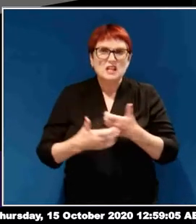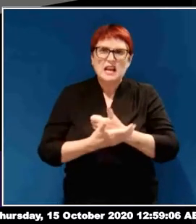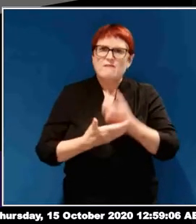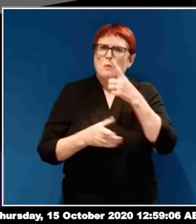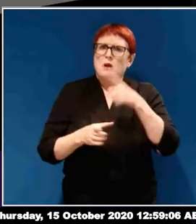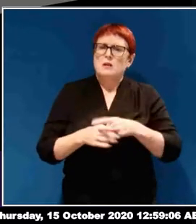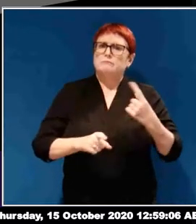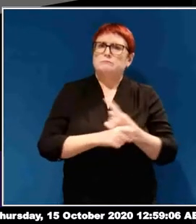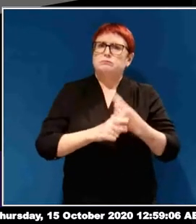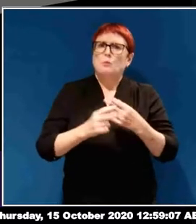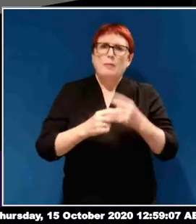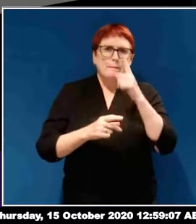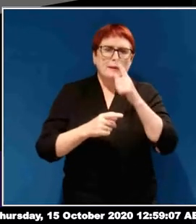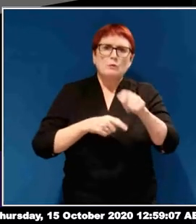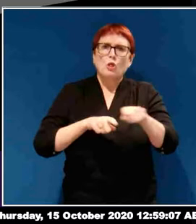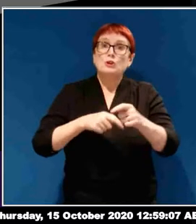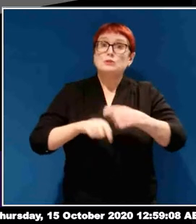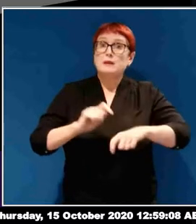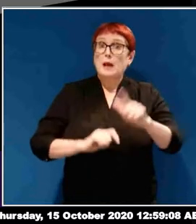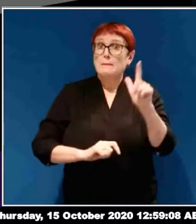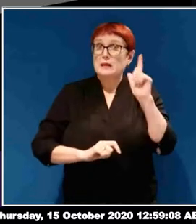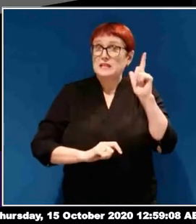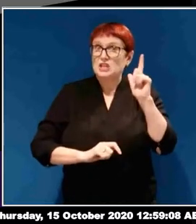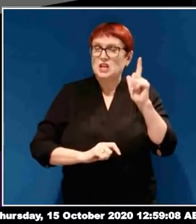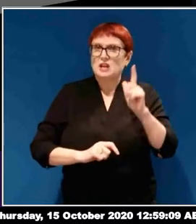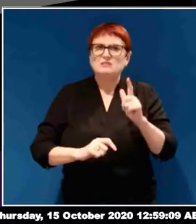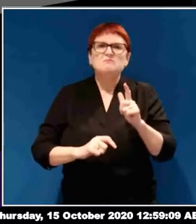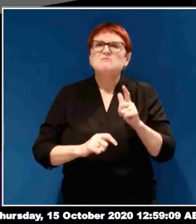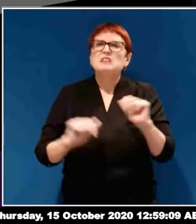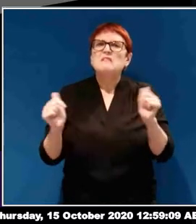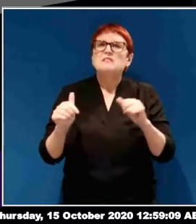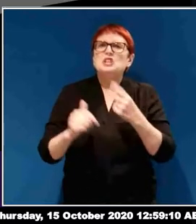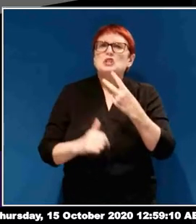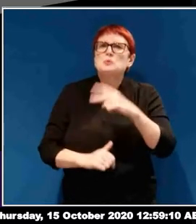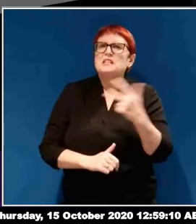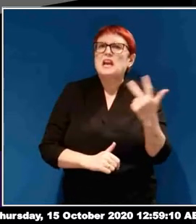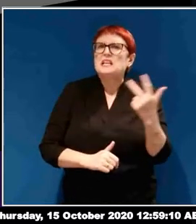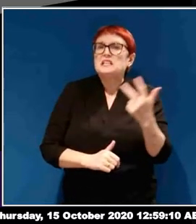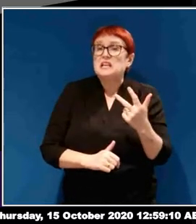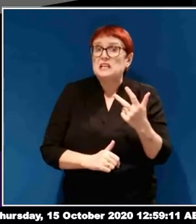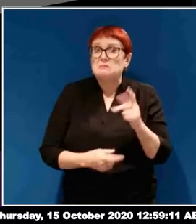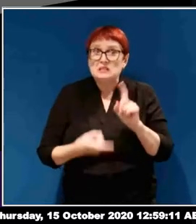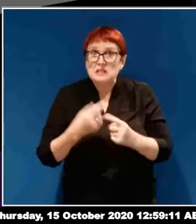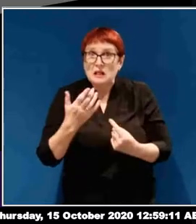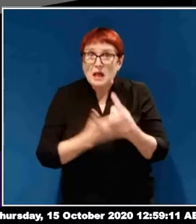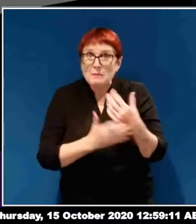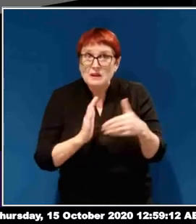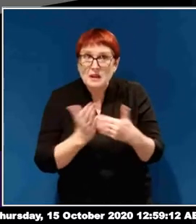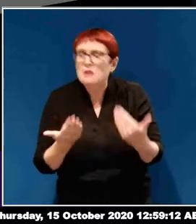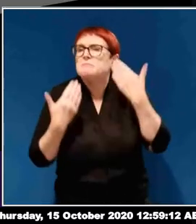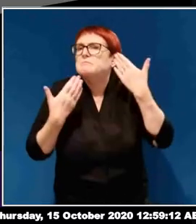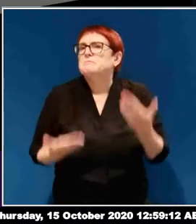I have not done that since 2018 so I can't say that I'm still seeing that. OK, alright. But that's certainly the perception you had at that point -